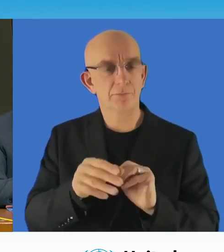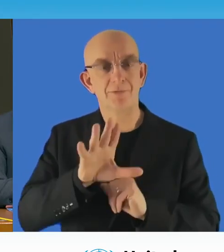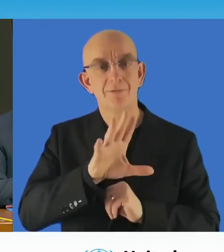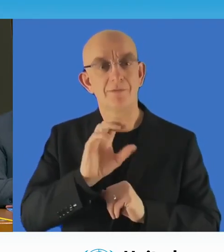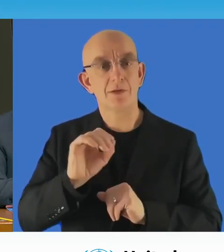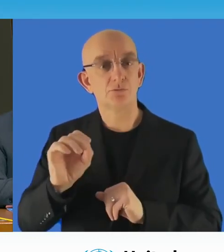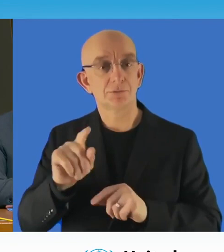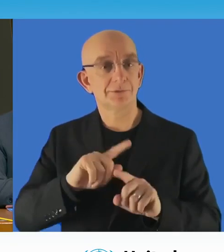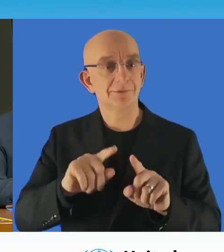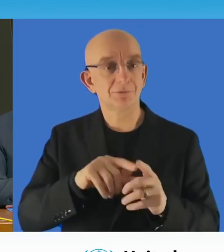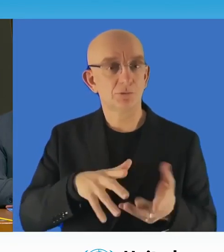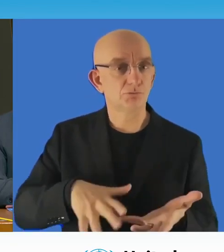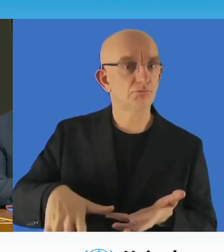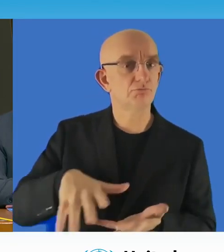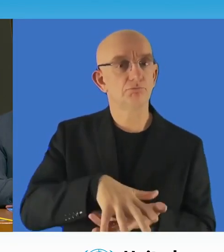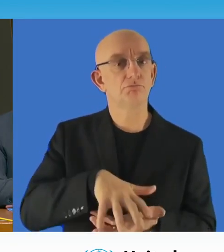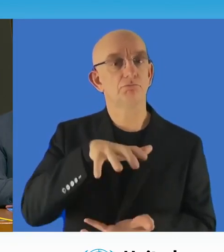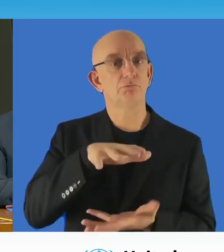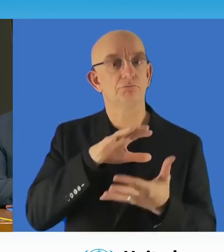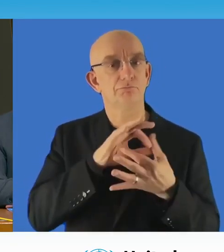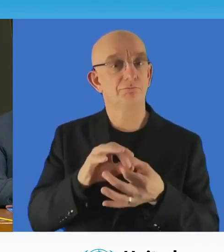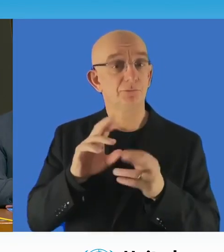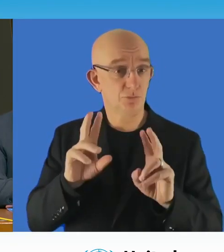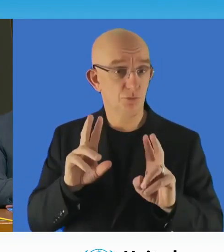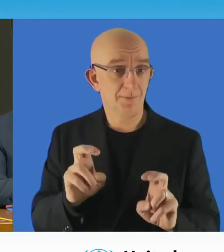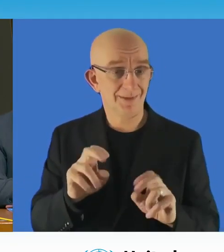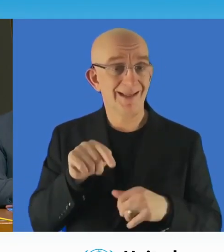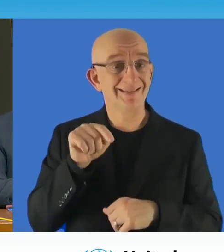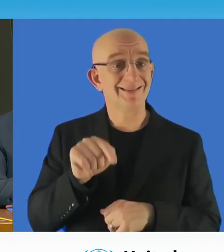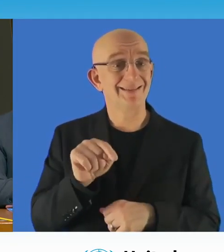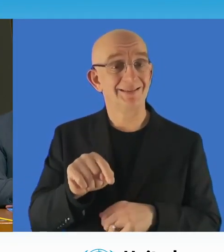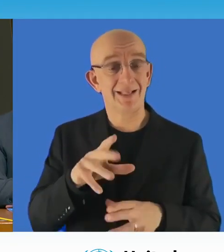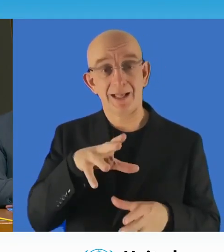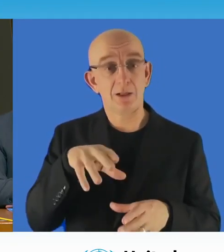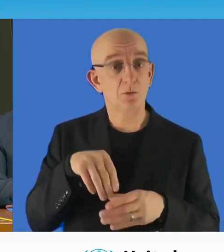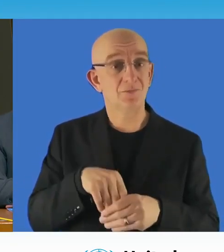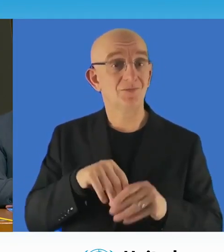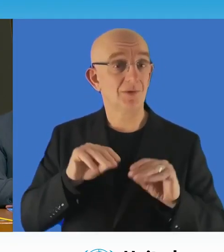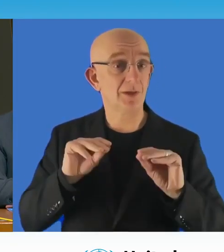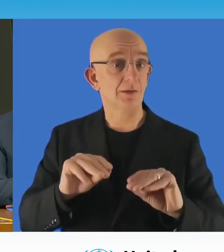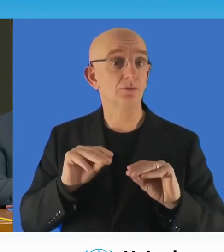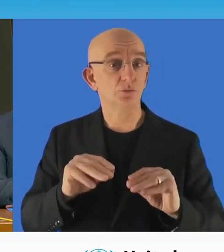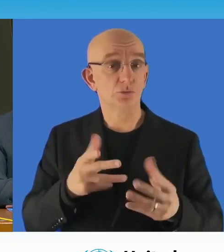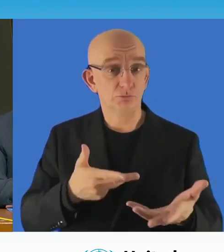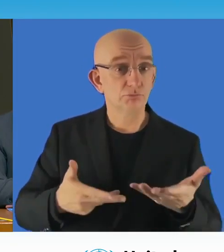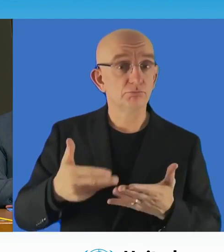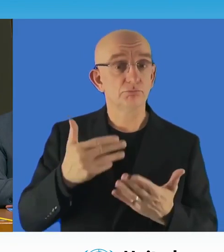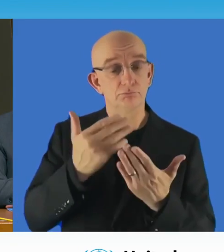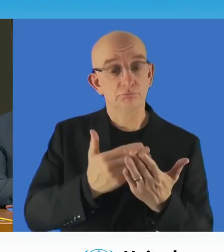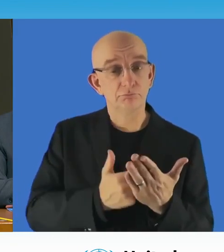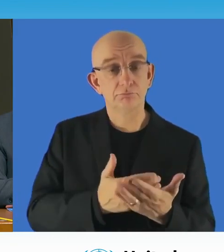and it is a platform for sharing best practices fostering collaboration and driving innovation in